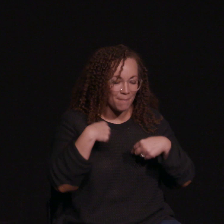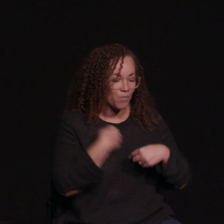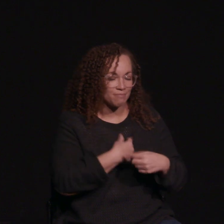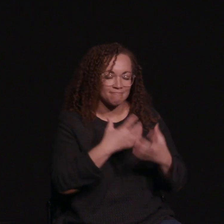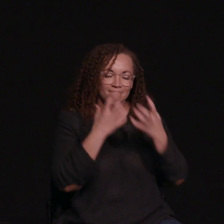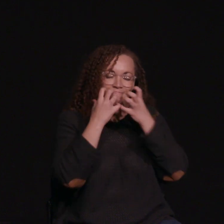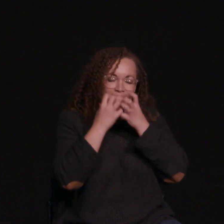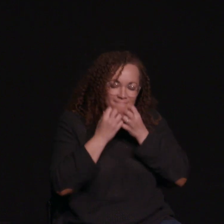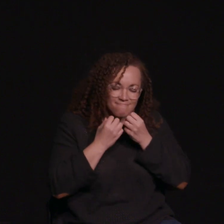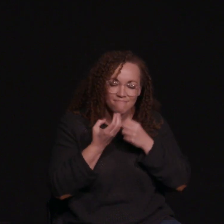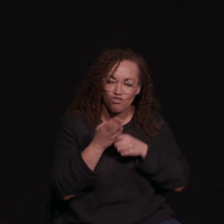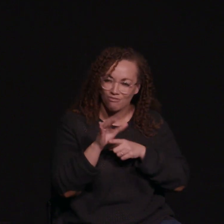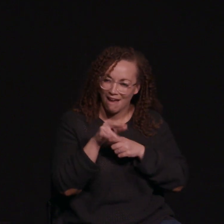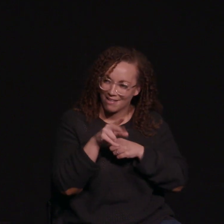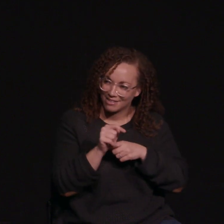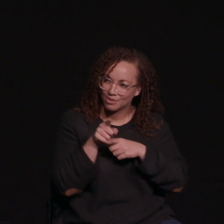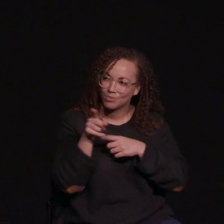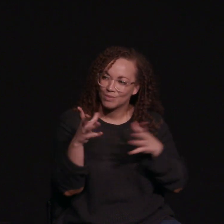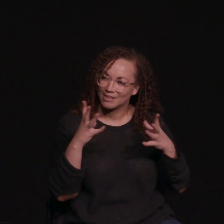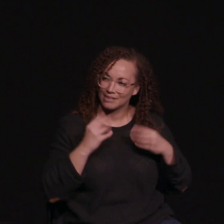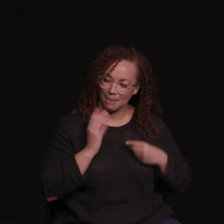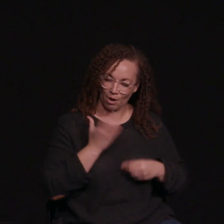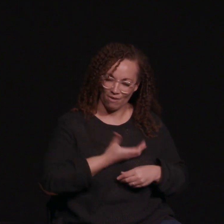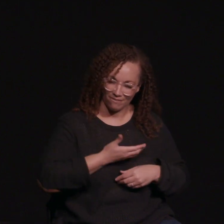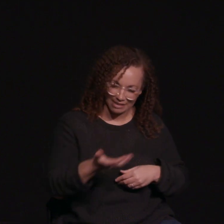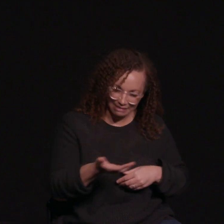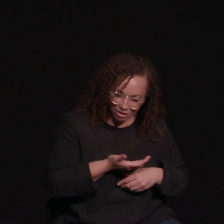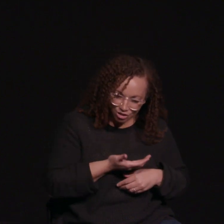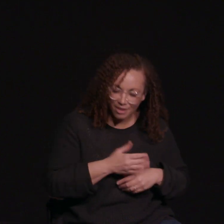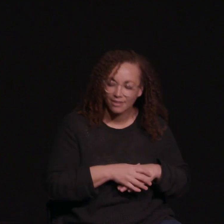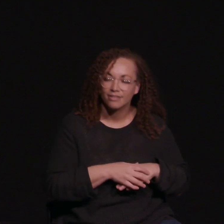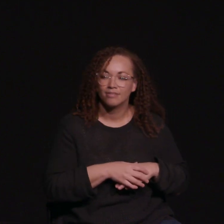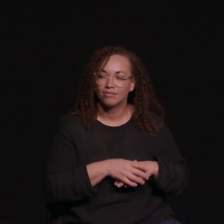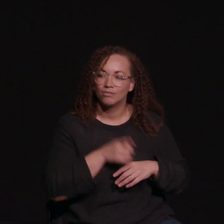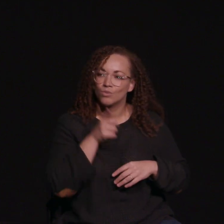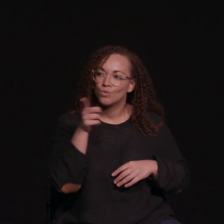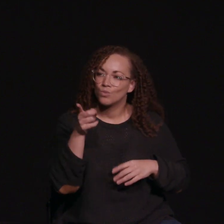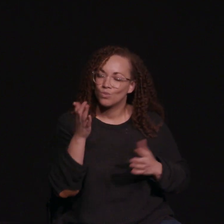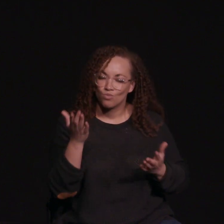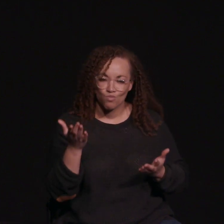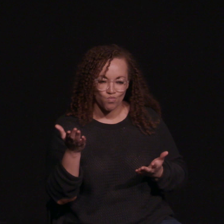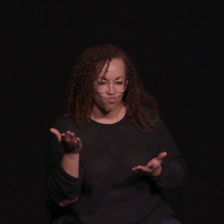that you accepted our invitation and that you brought your whole,